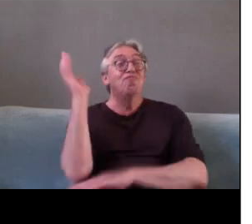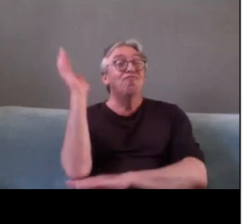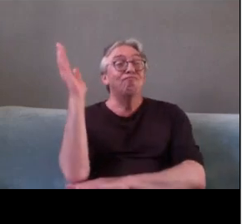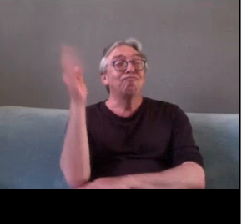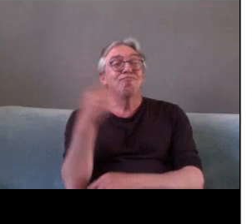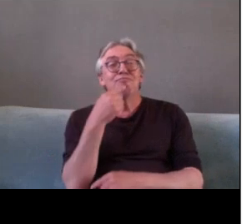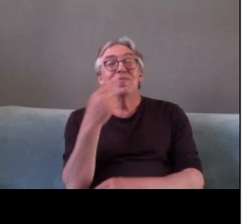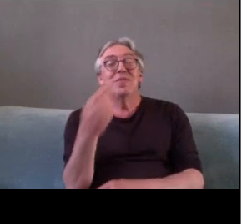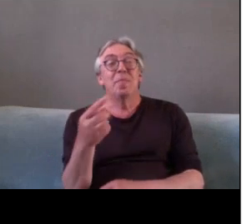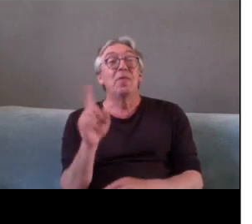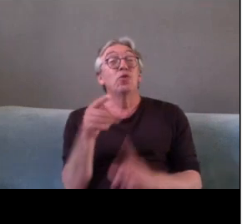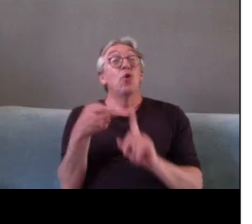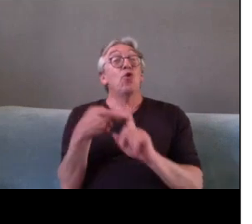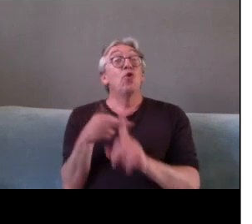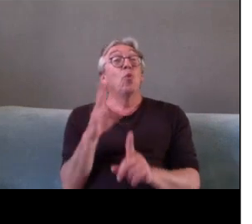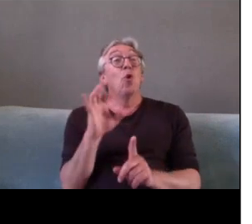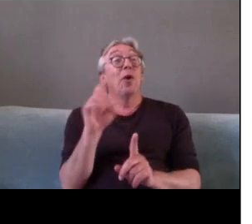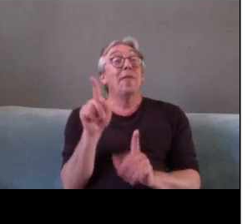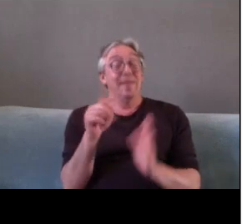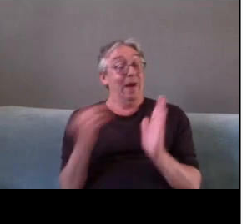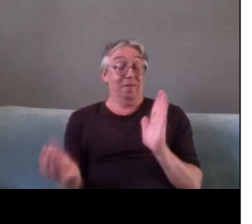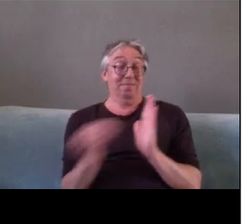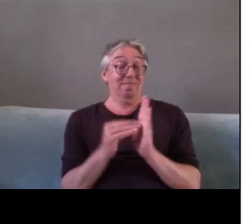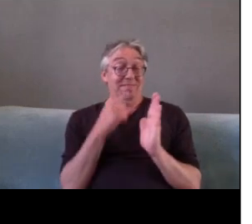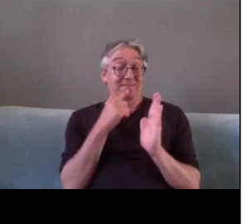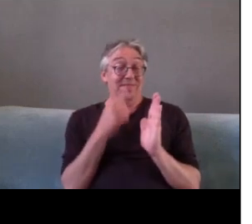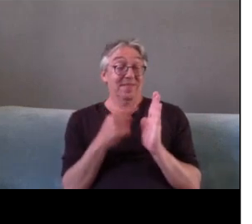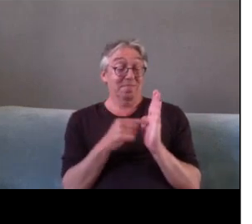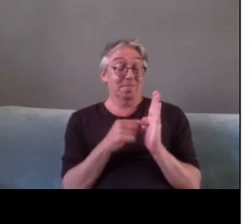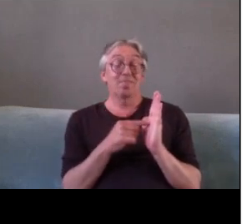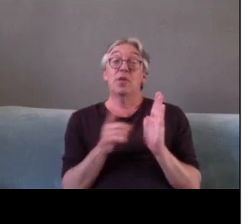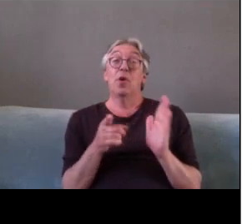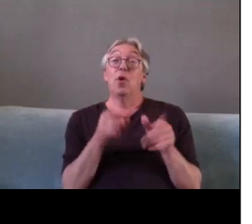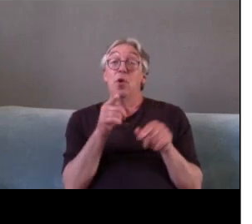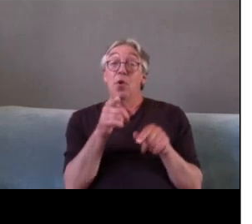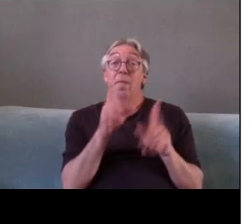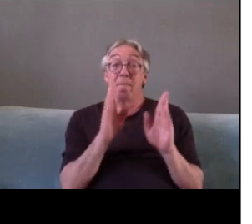for advocacy is to make sure that Member States ensure